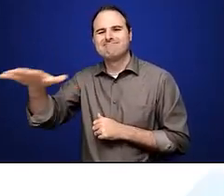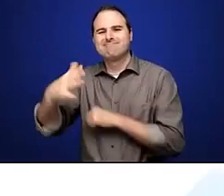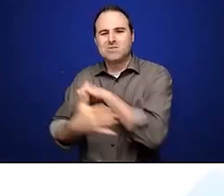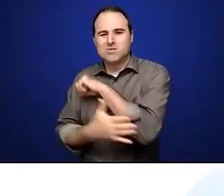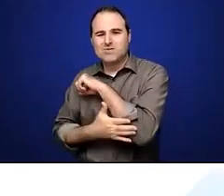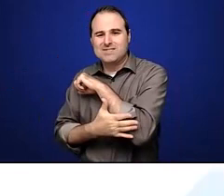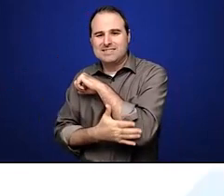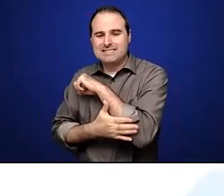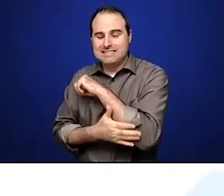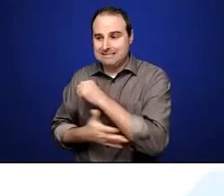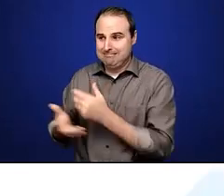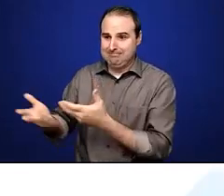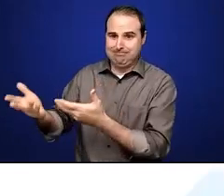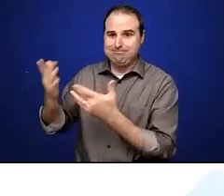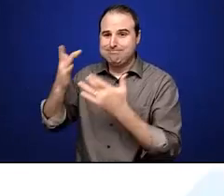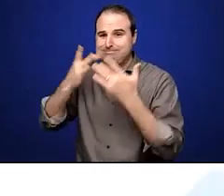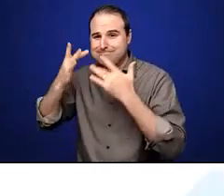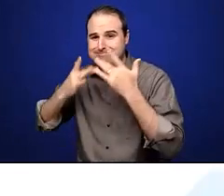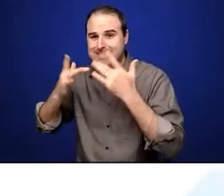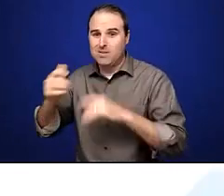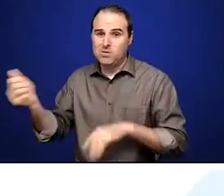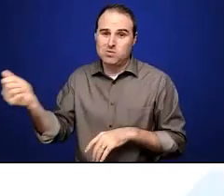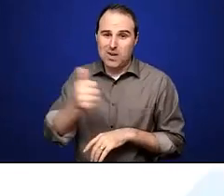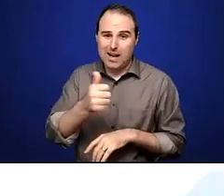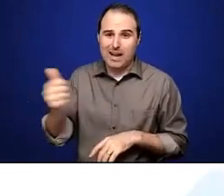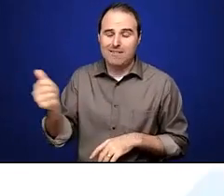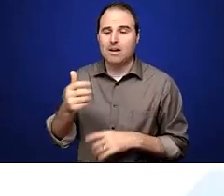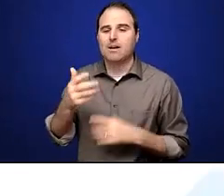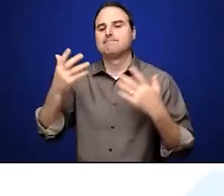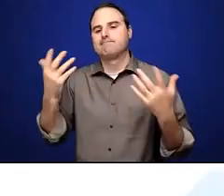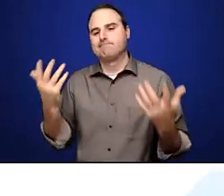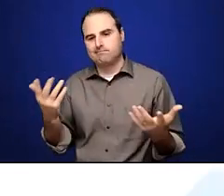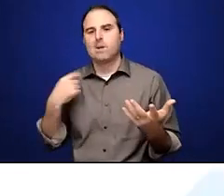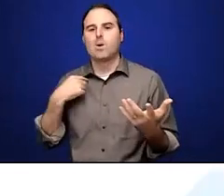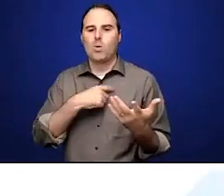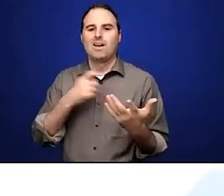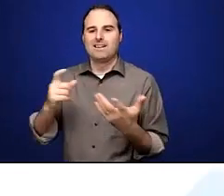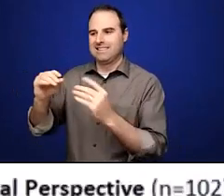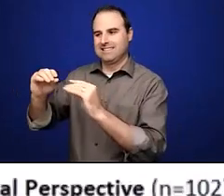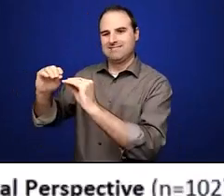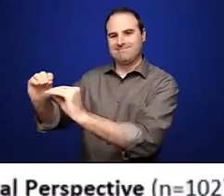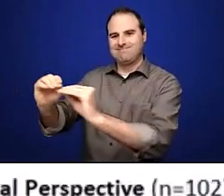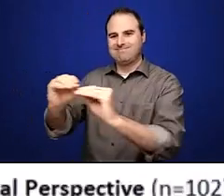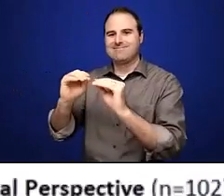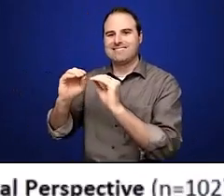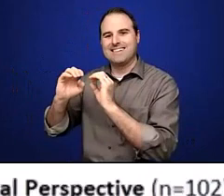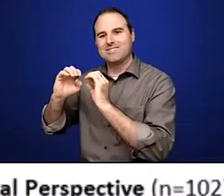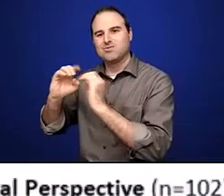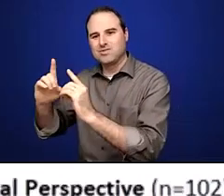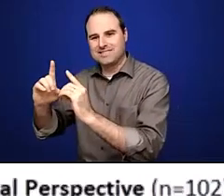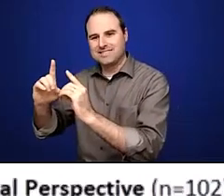we were seeing that there is this need for education for those local areas.